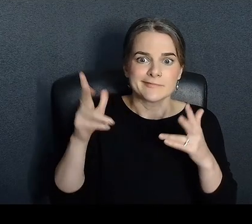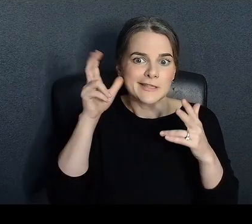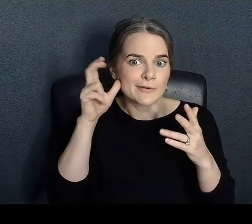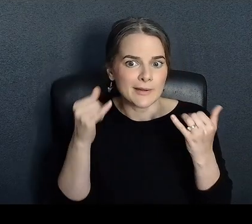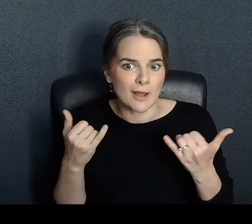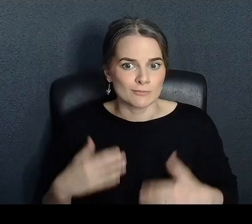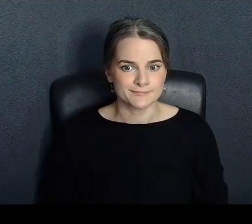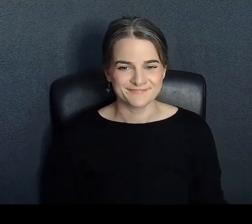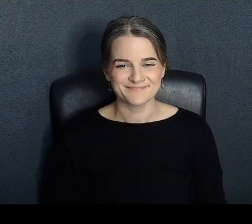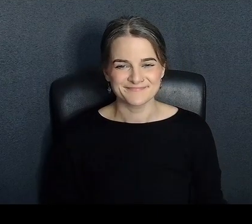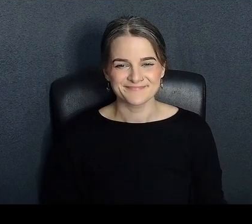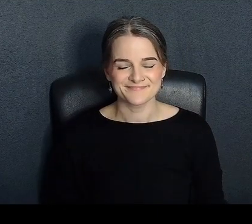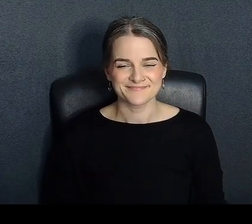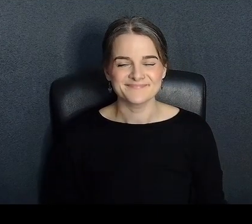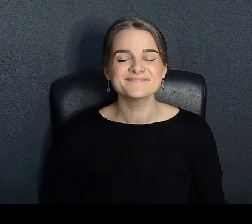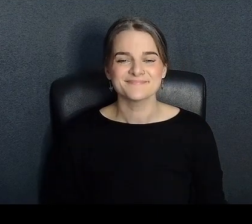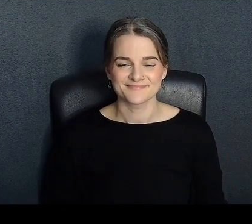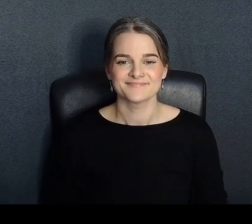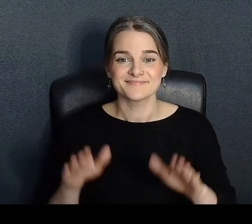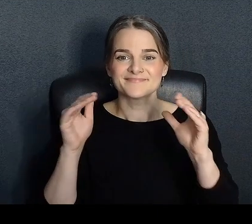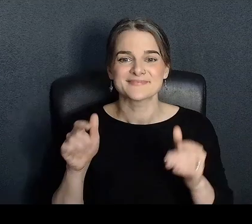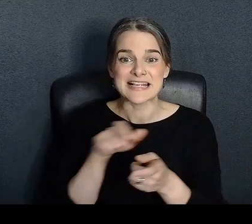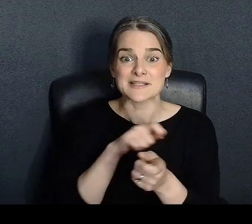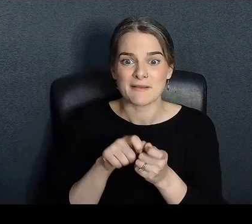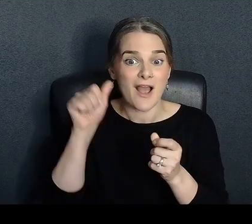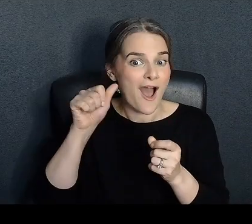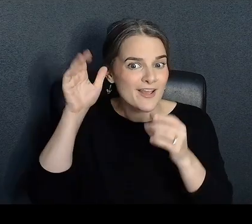They have types of tests that you can learn about.